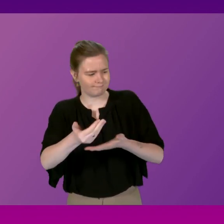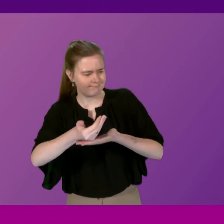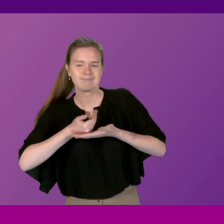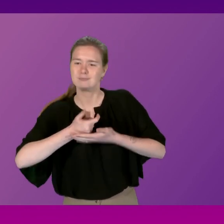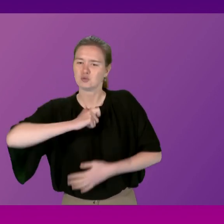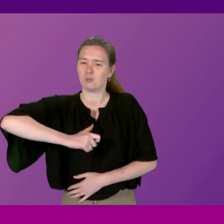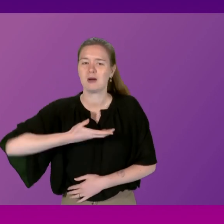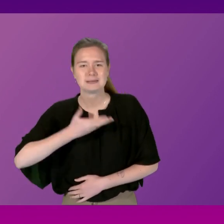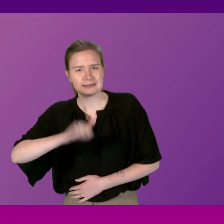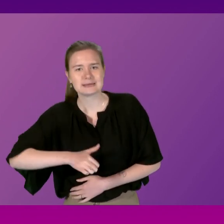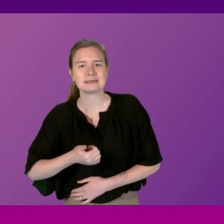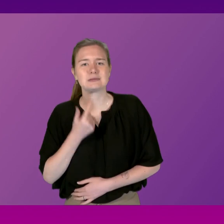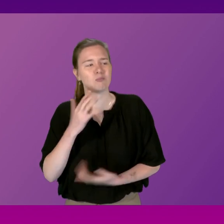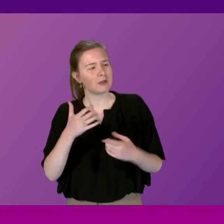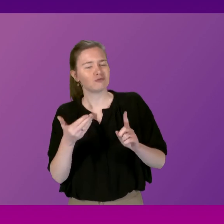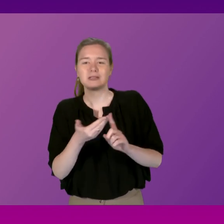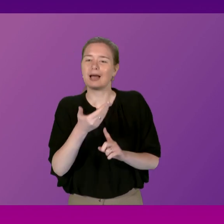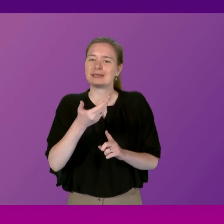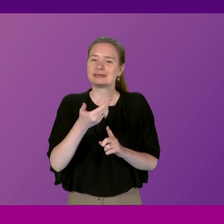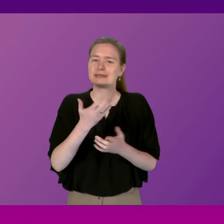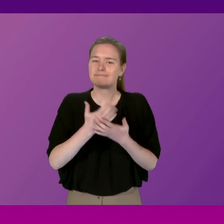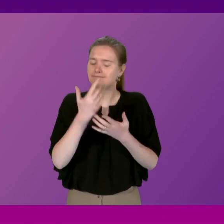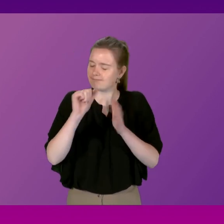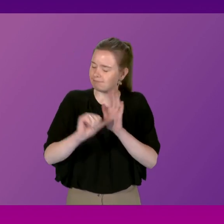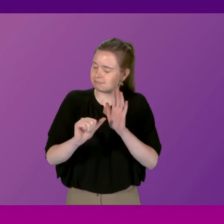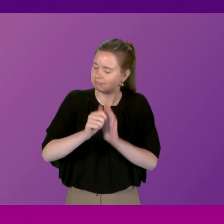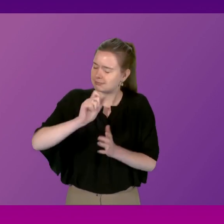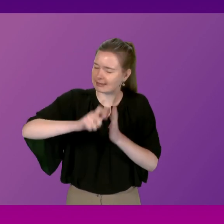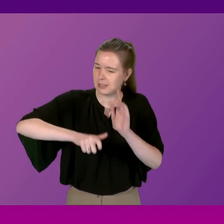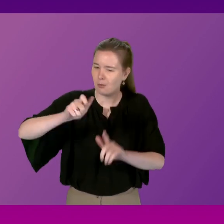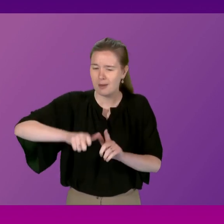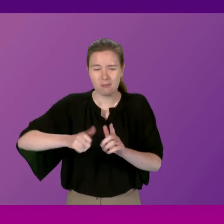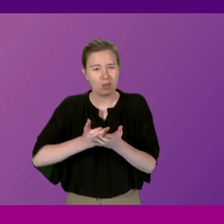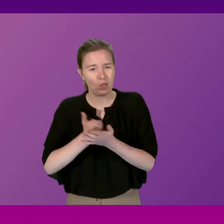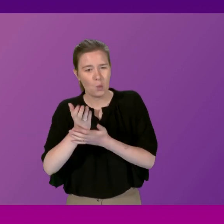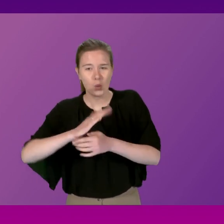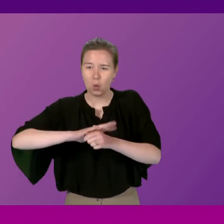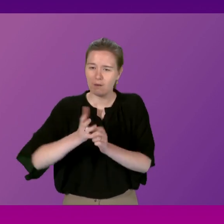We recognise the incredible difficulties that many disabled people faced during the pandemic